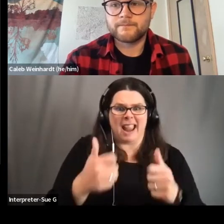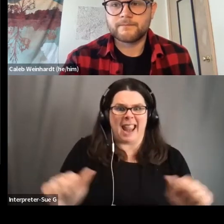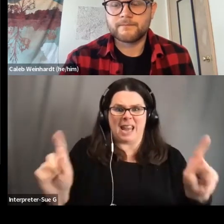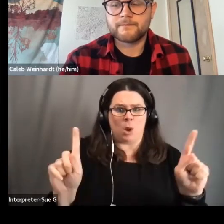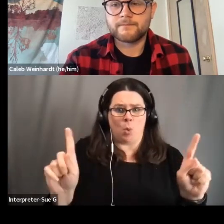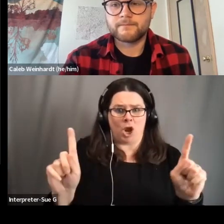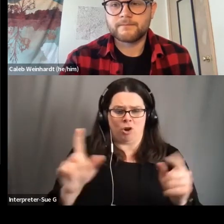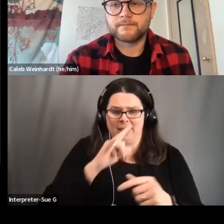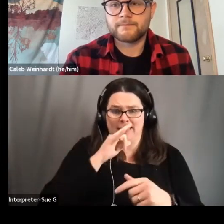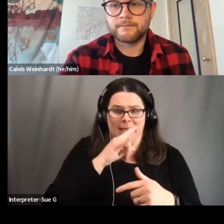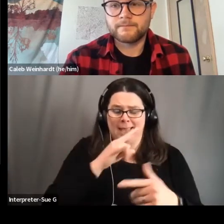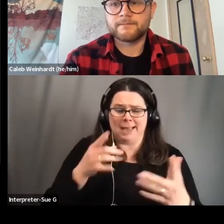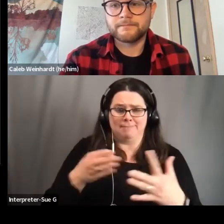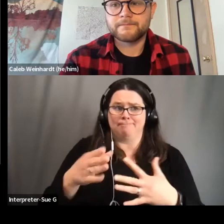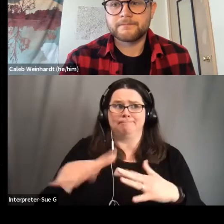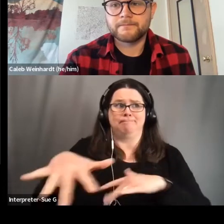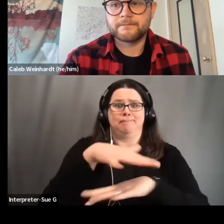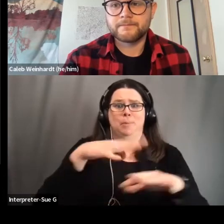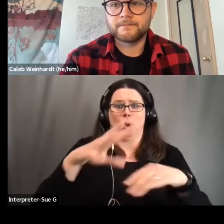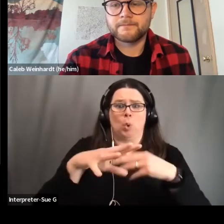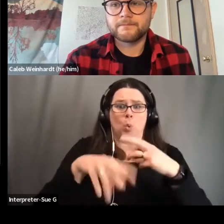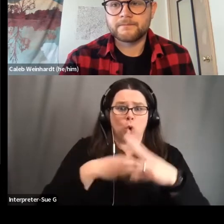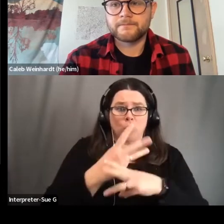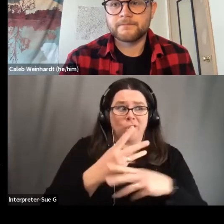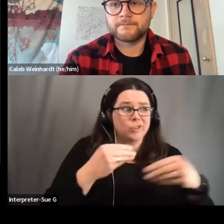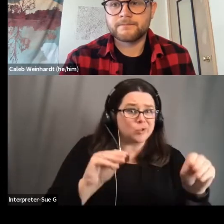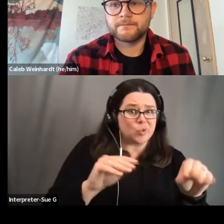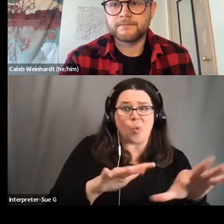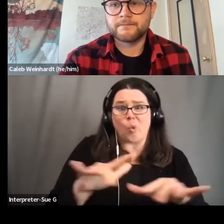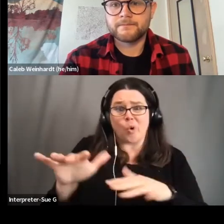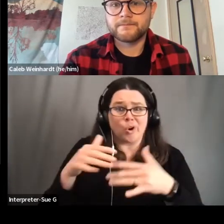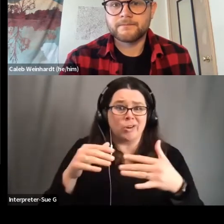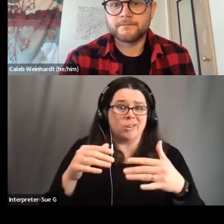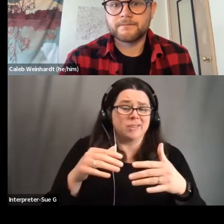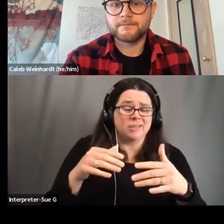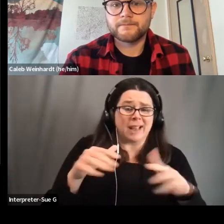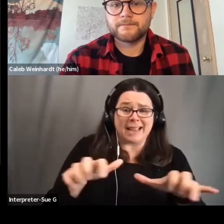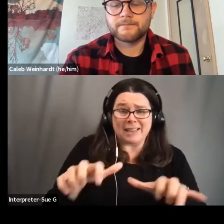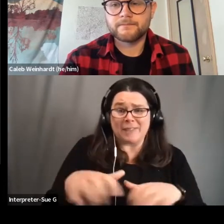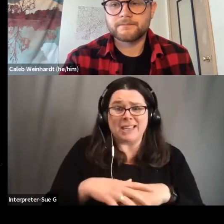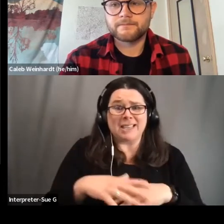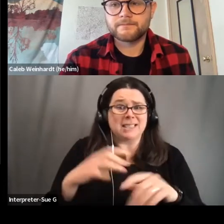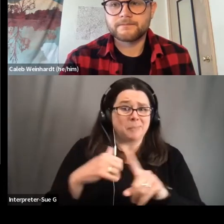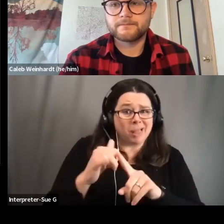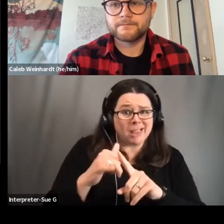is moving through the world. Any of those places can have bullying experiences in them.